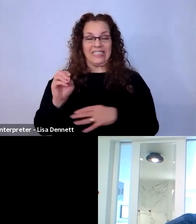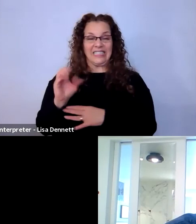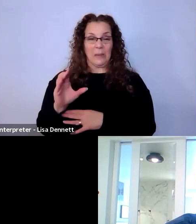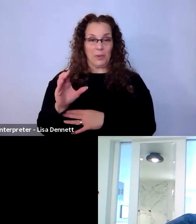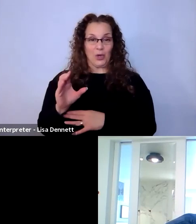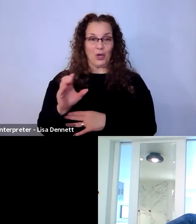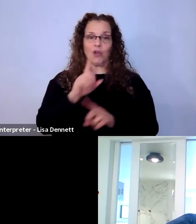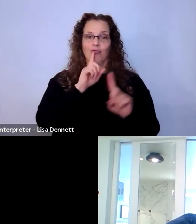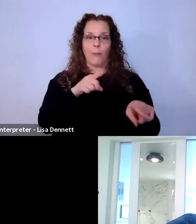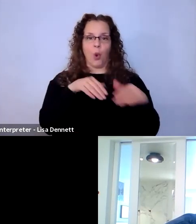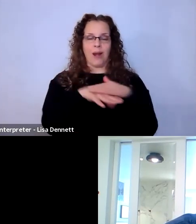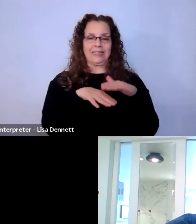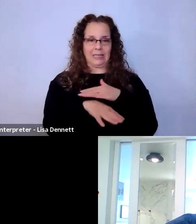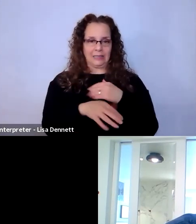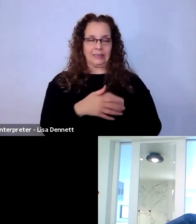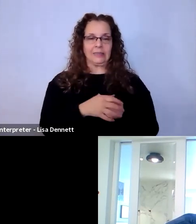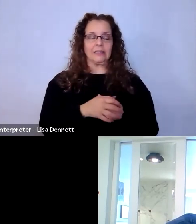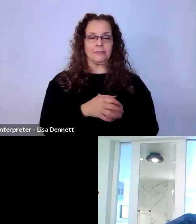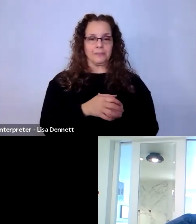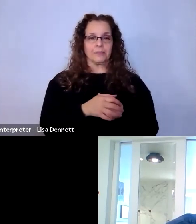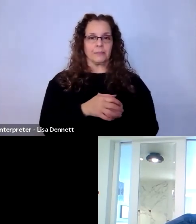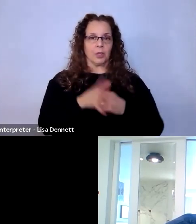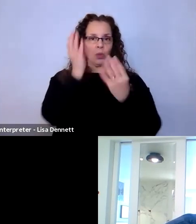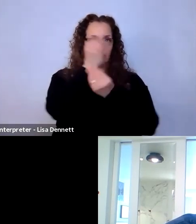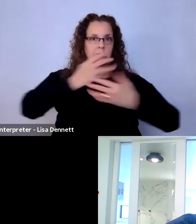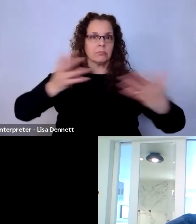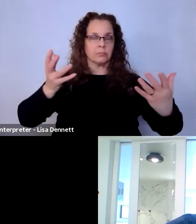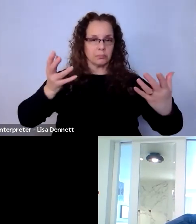that in December and assuming that everything is great post coven where